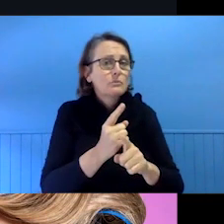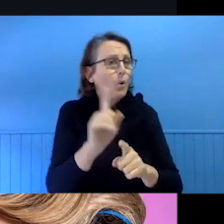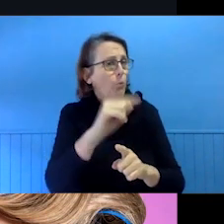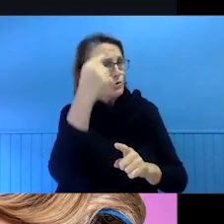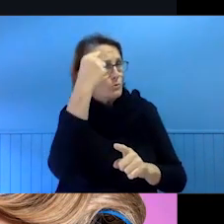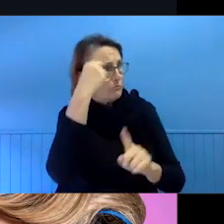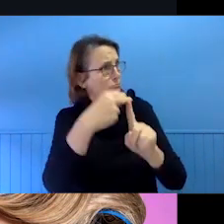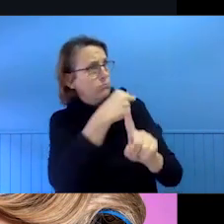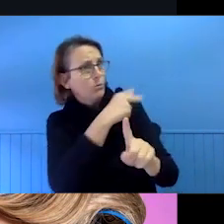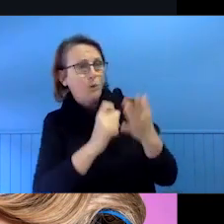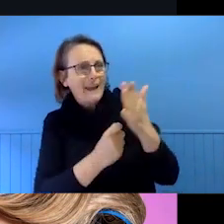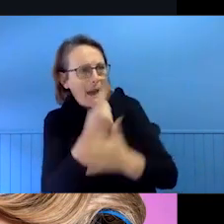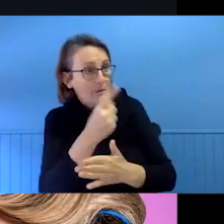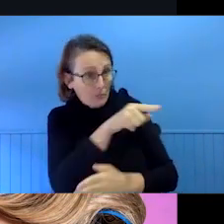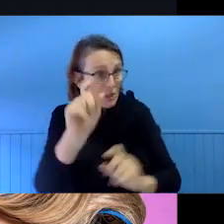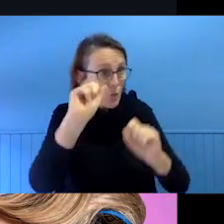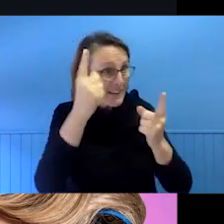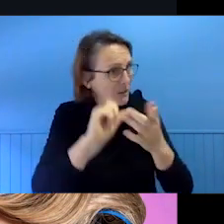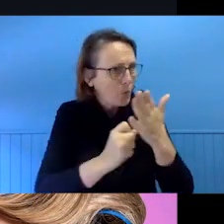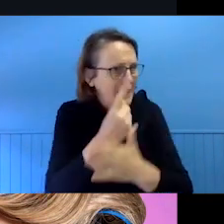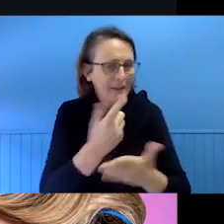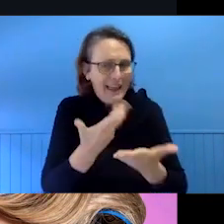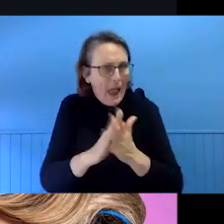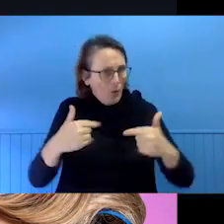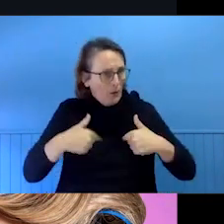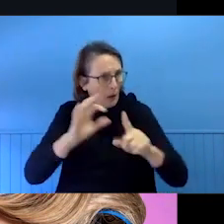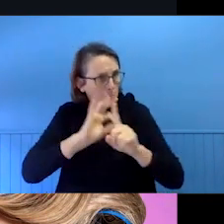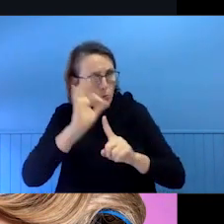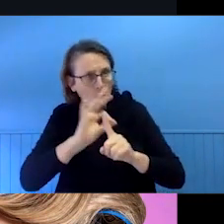what they understood, what was missing, and how they felt about how